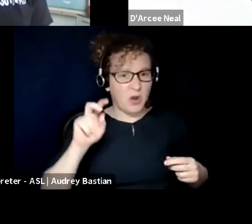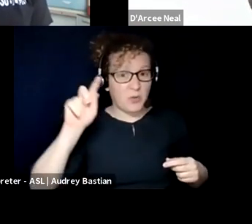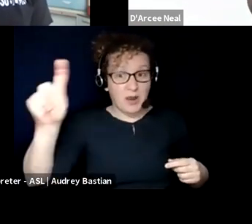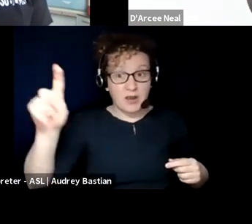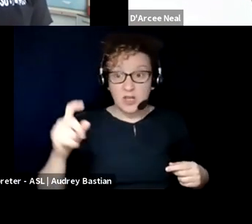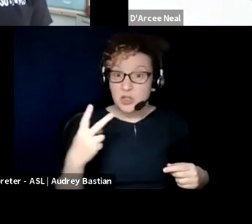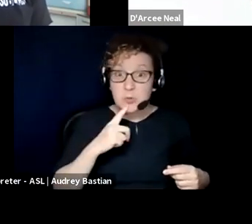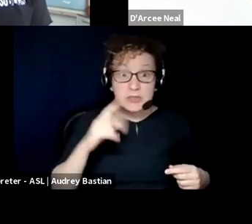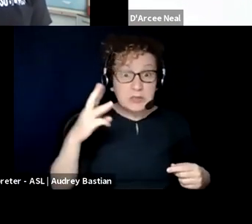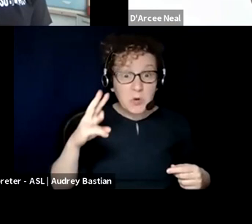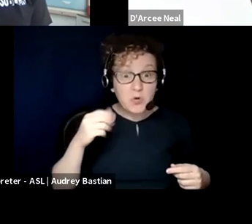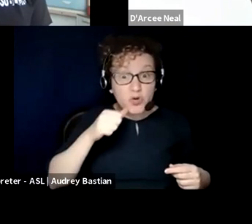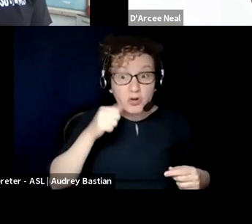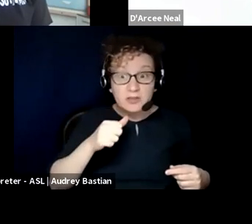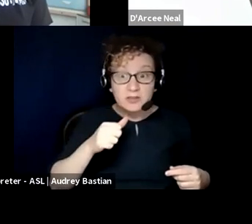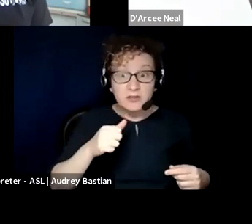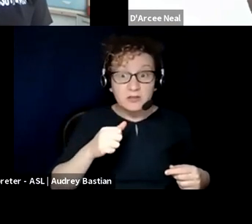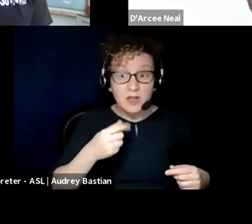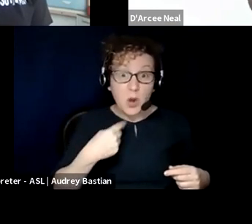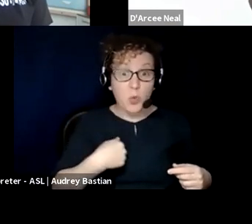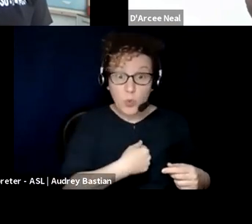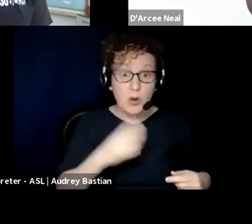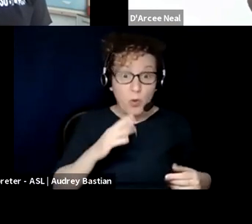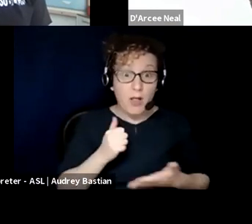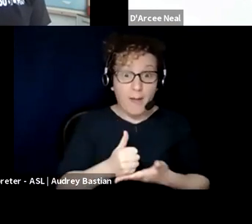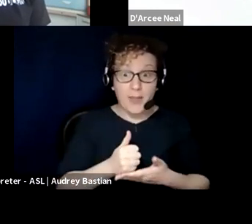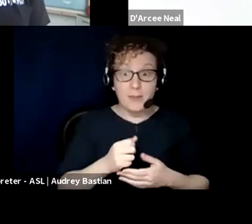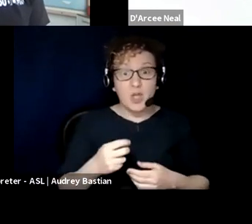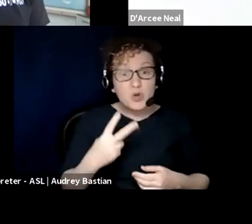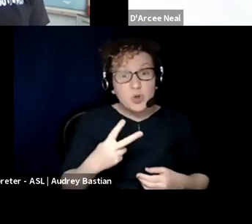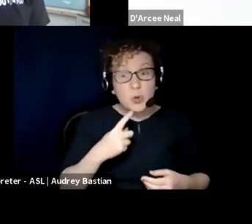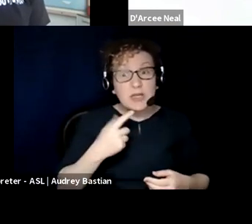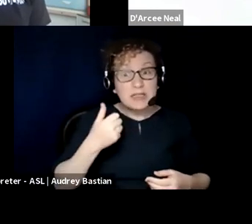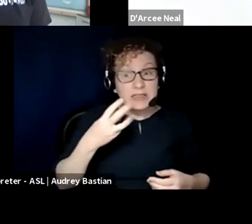if you are not going to do it, we will. And two 16-year-old girls took me onto the